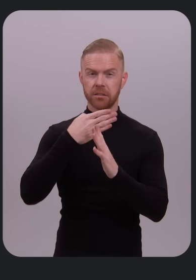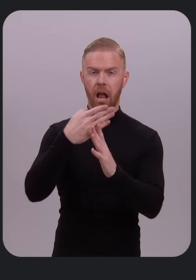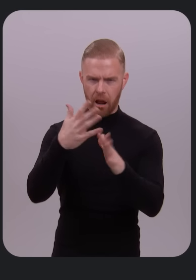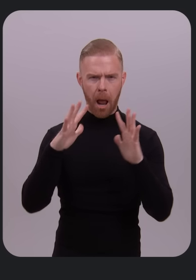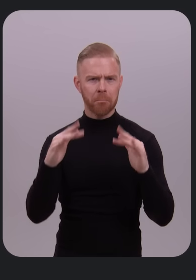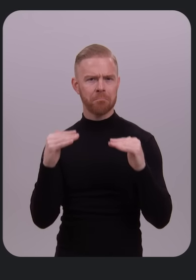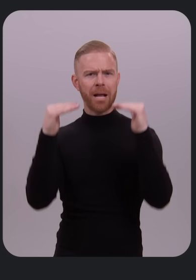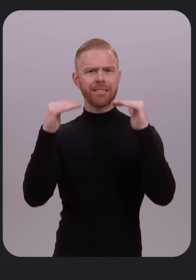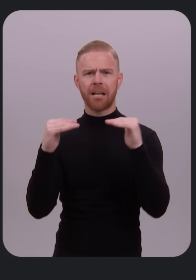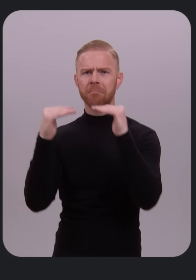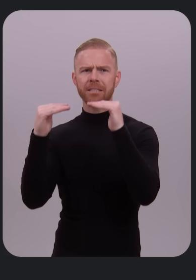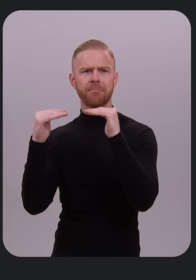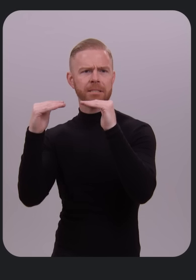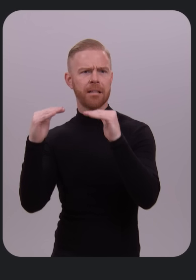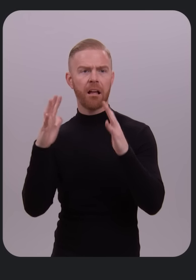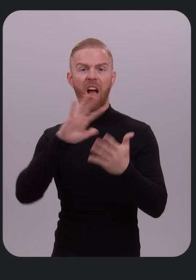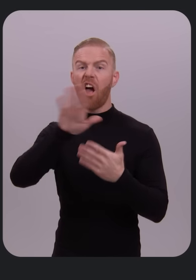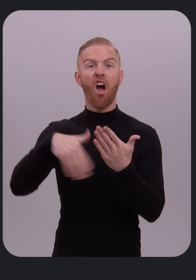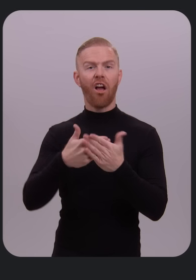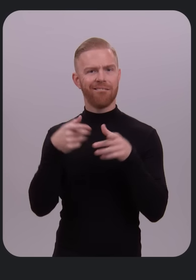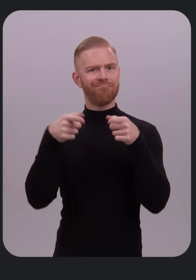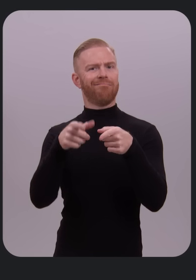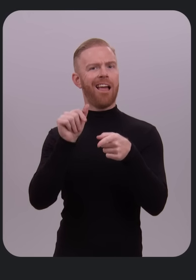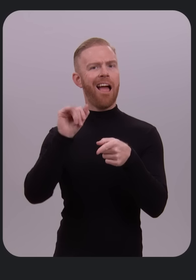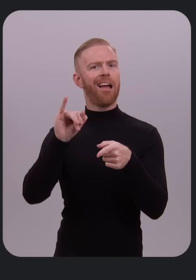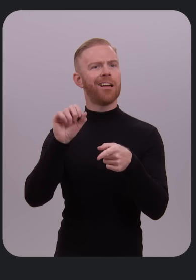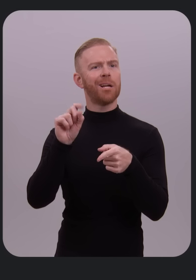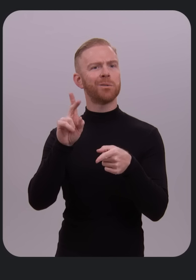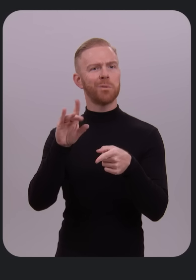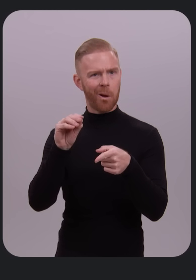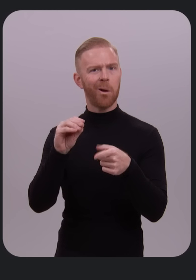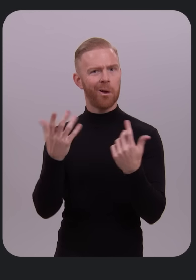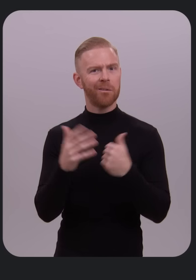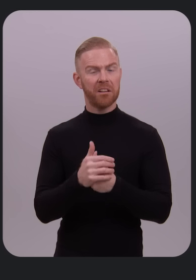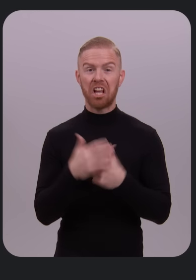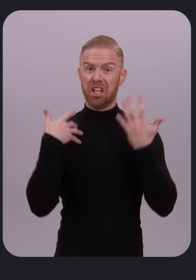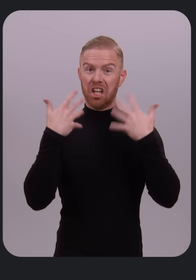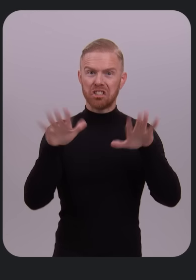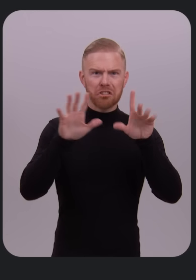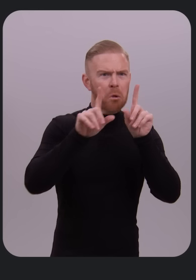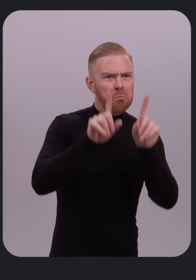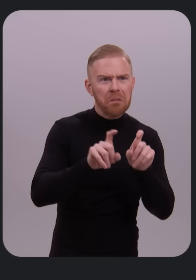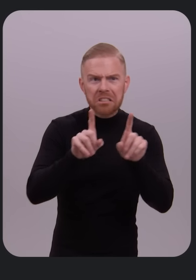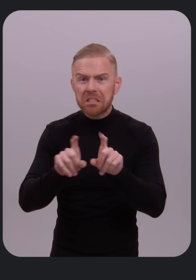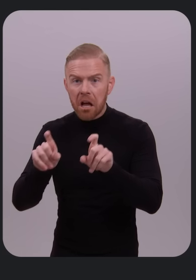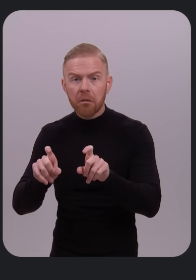We did all of this in AI Studio. So once I finish prototyping, I can simply deploy the code,